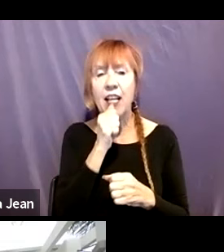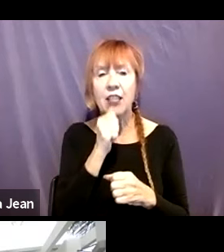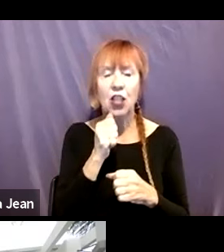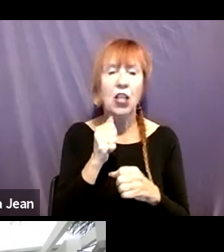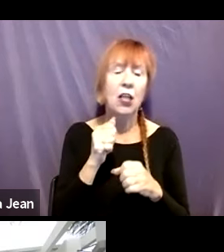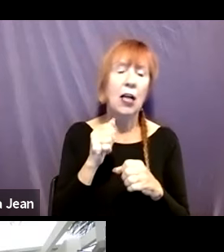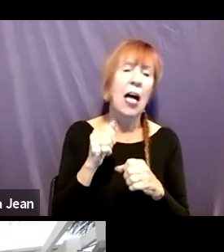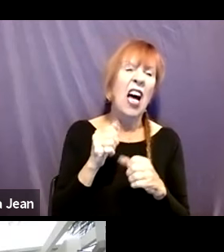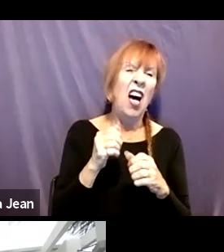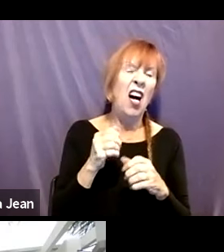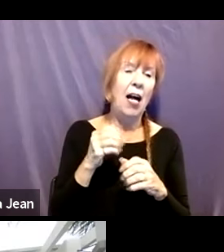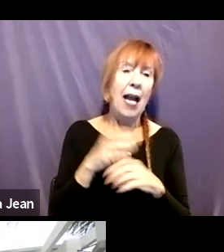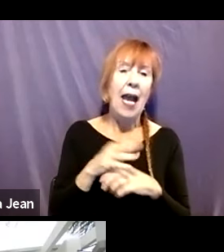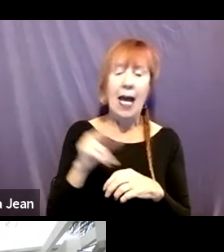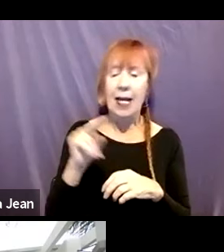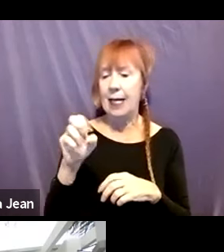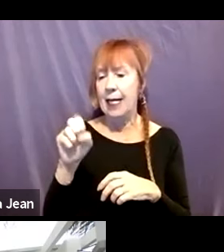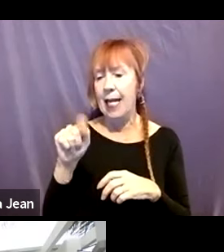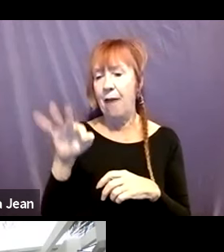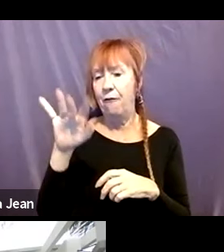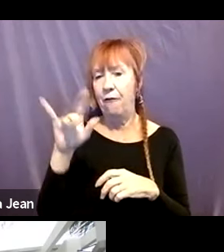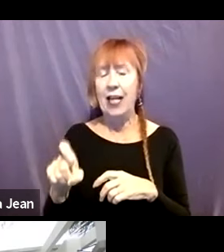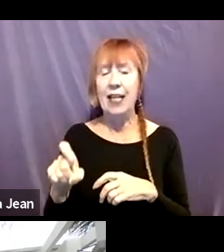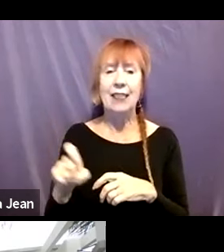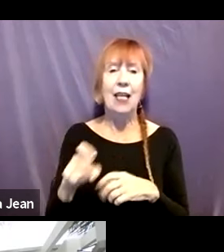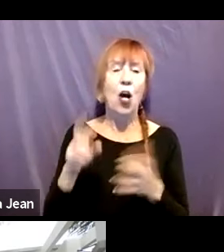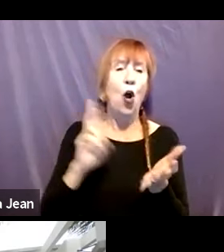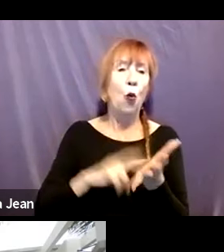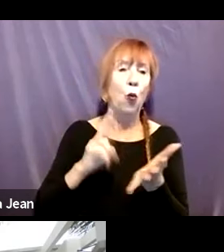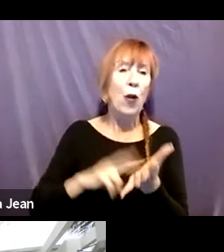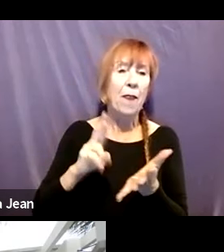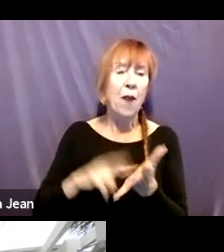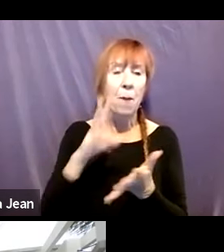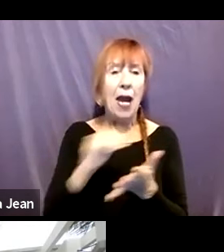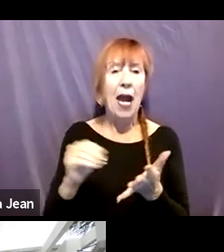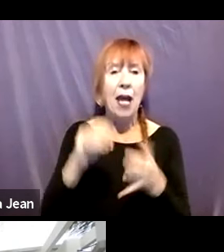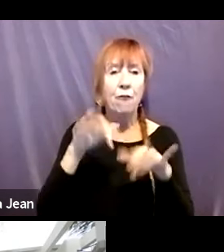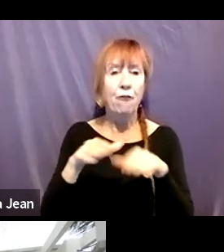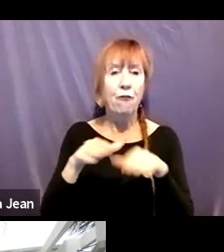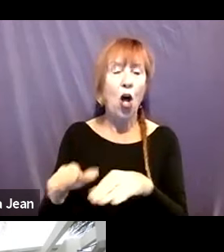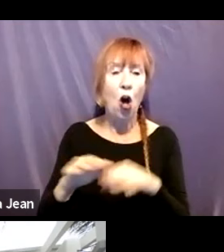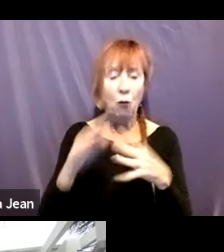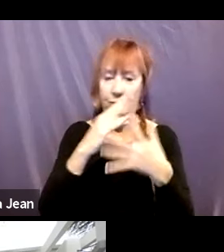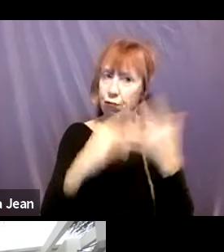and Netflix, "Rhythm + Flow", the list goes on, and now I'm working on a secret project,